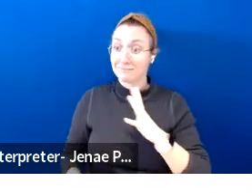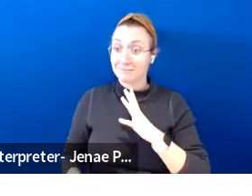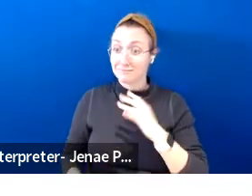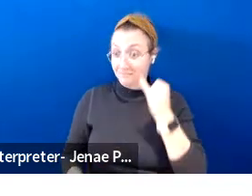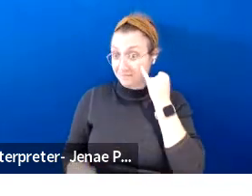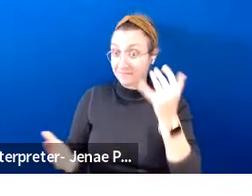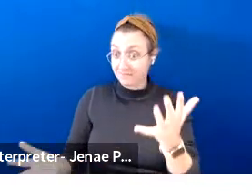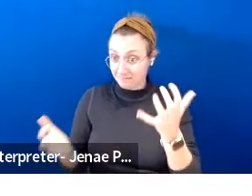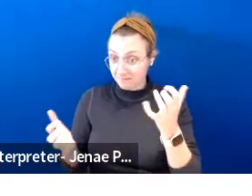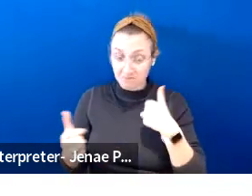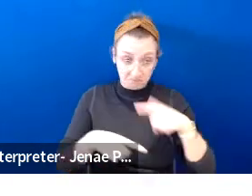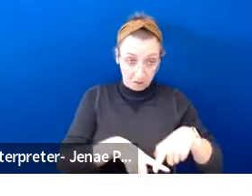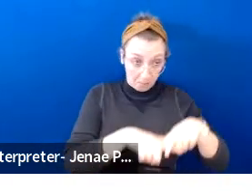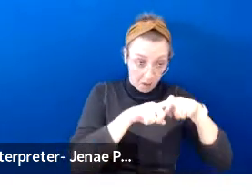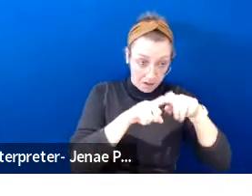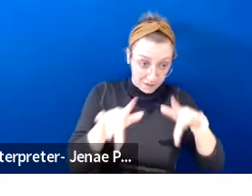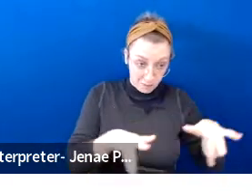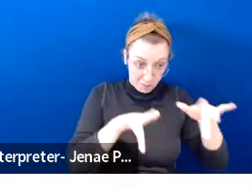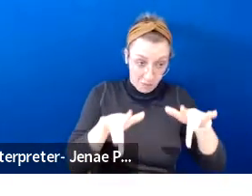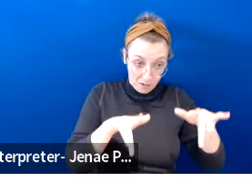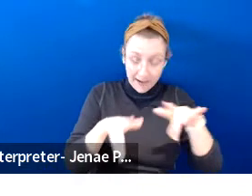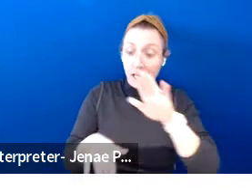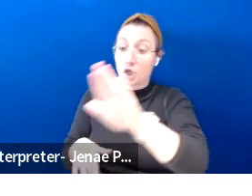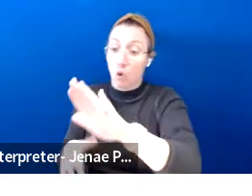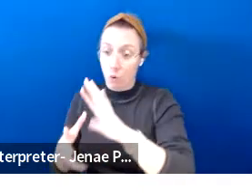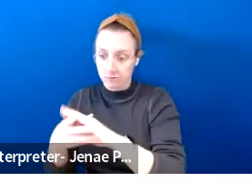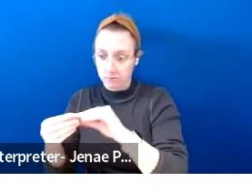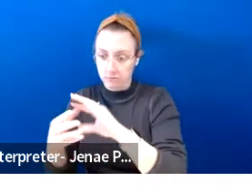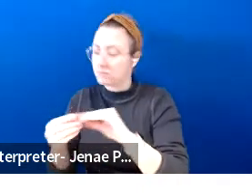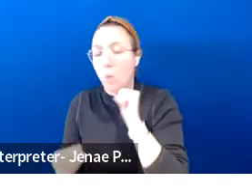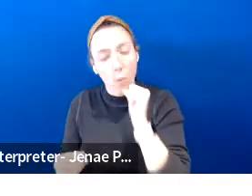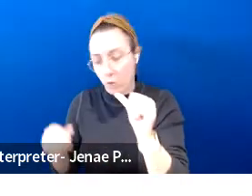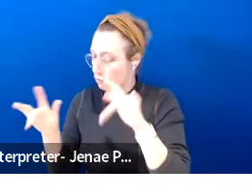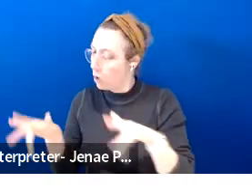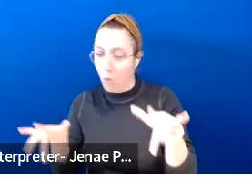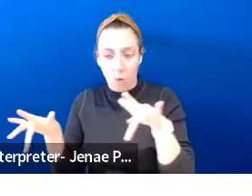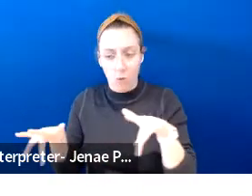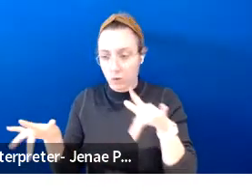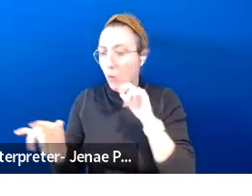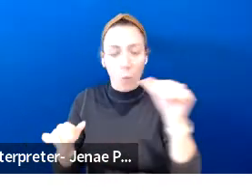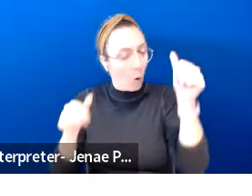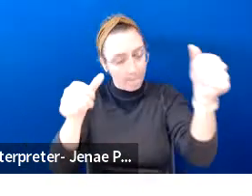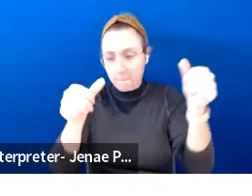pause the recording so that your share is not going to be recorded. And posted online.